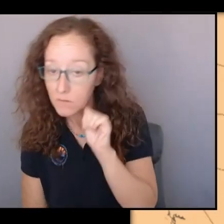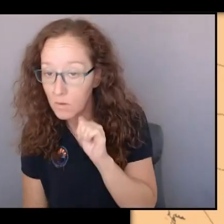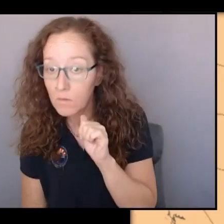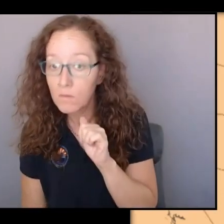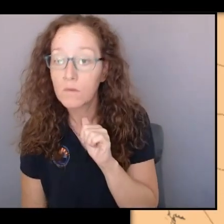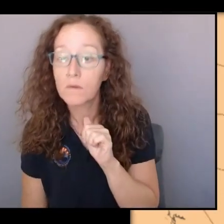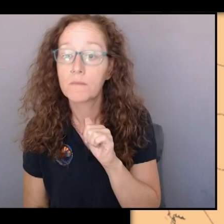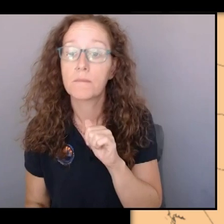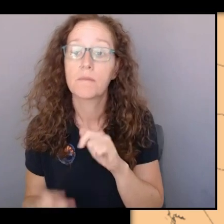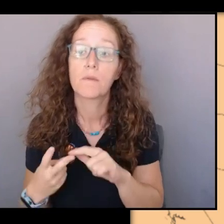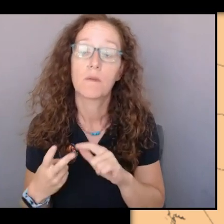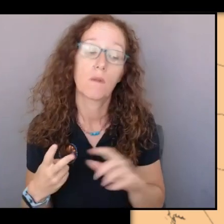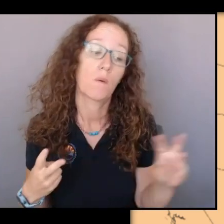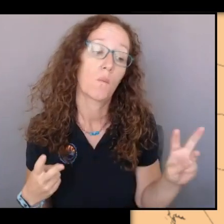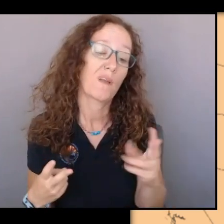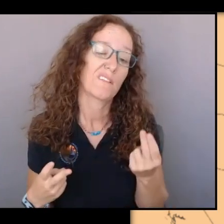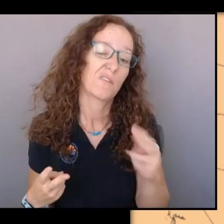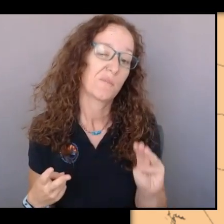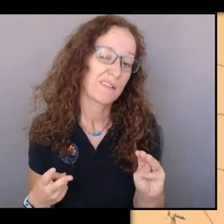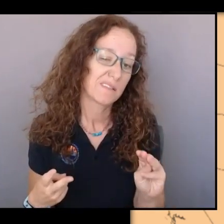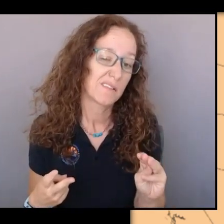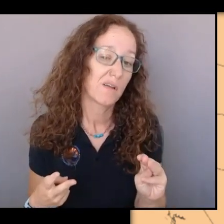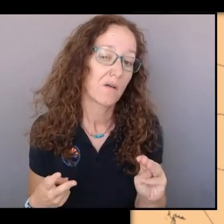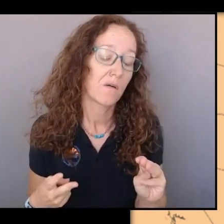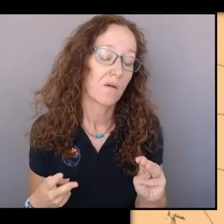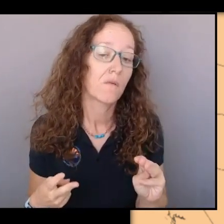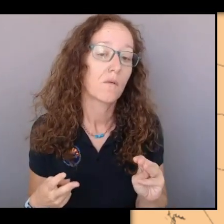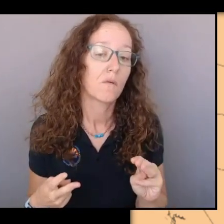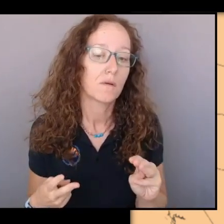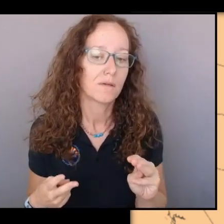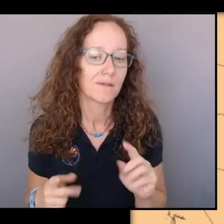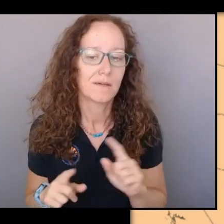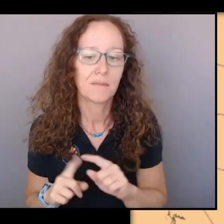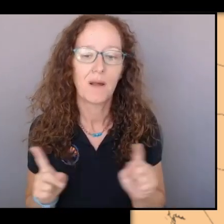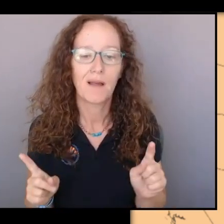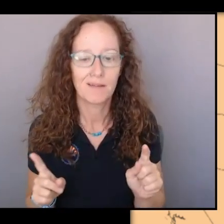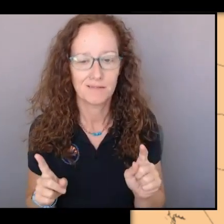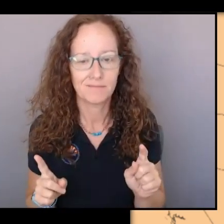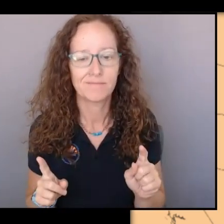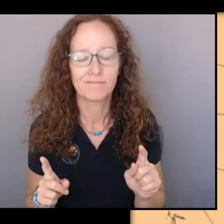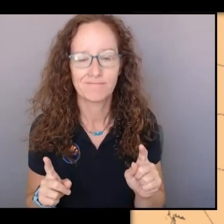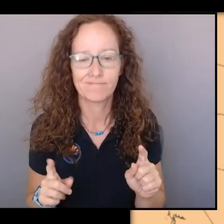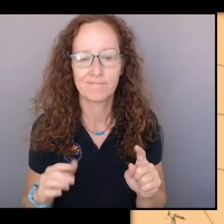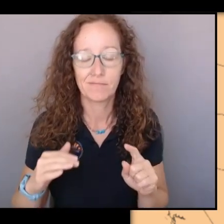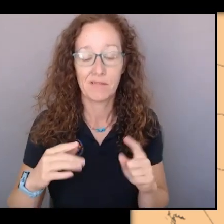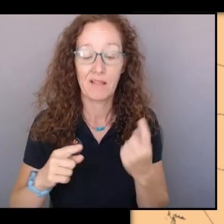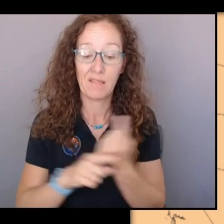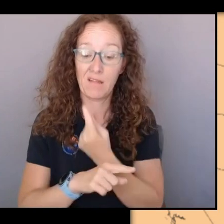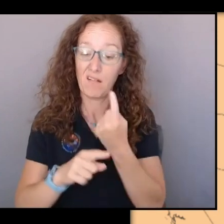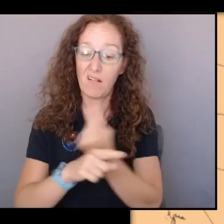But we're starting to lean into that below normal category just a little bit, we're right on the edge of it. But that